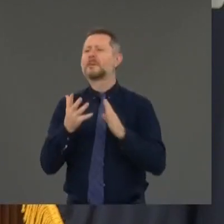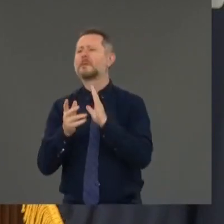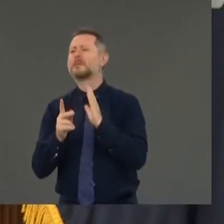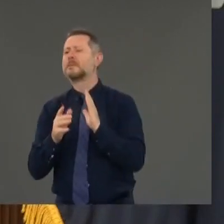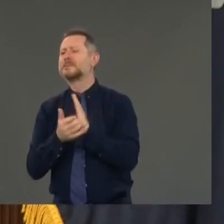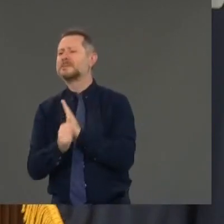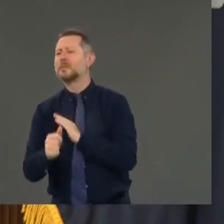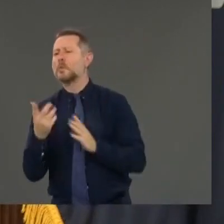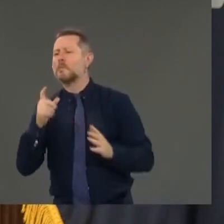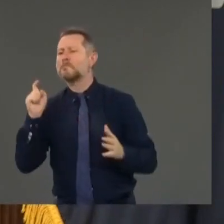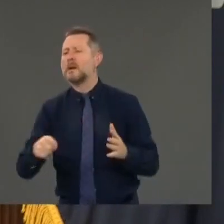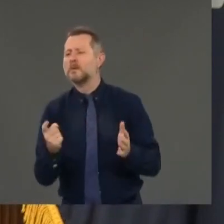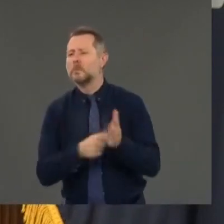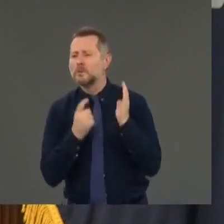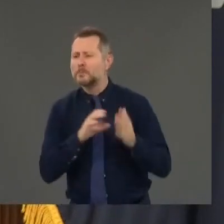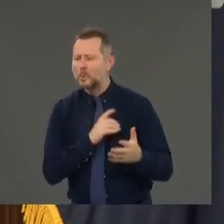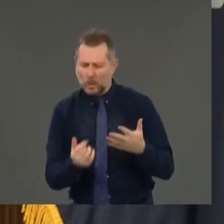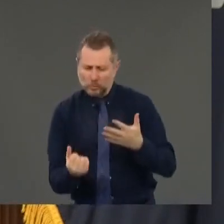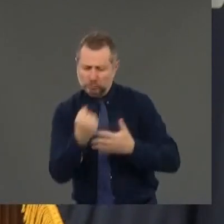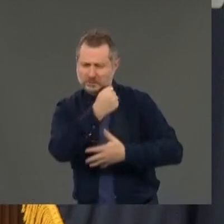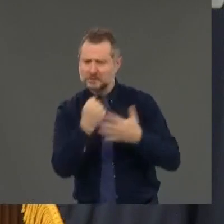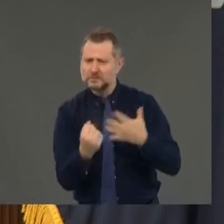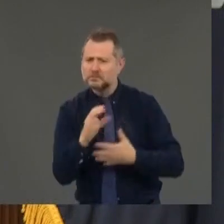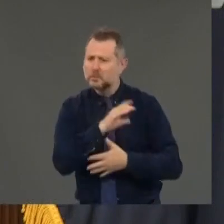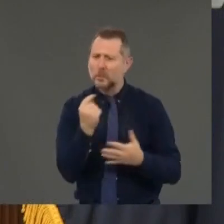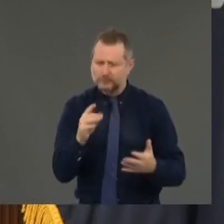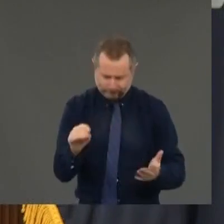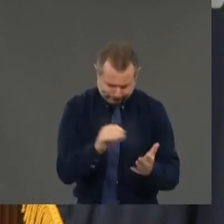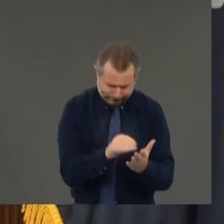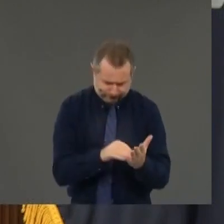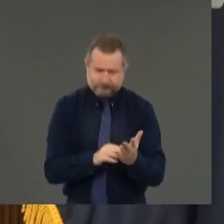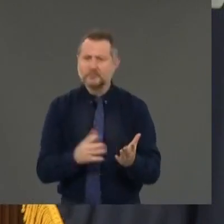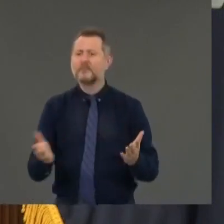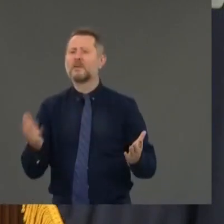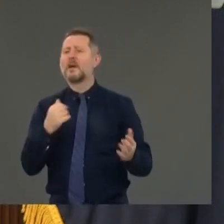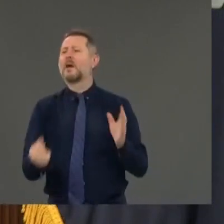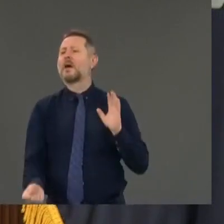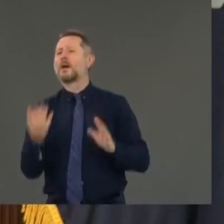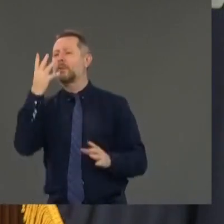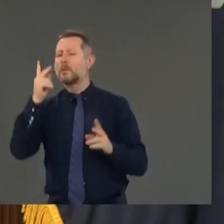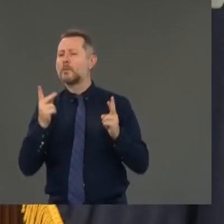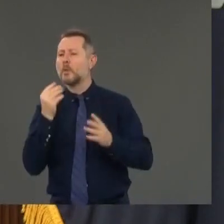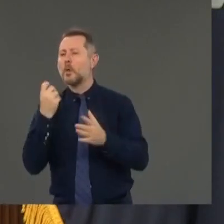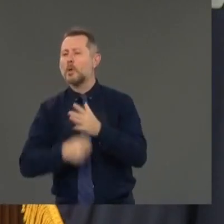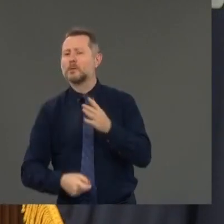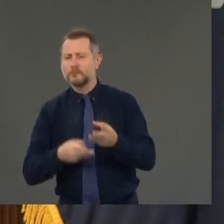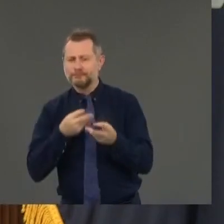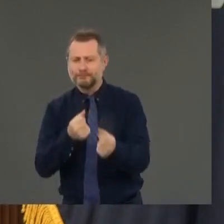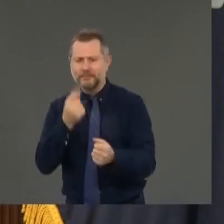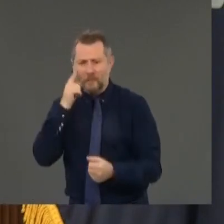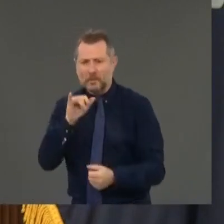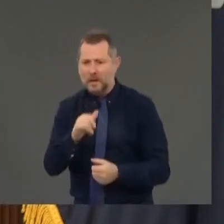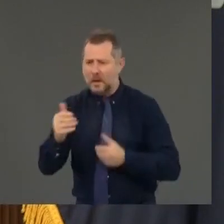WHAT ARE THE SKILLS OF THE PEOPLE REQUIRED TO DO THOSE